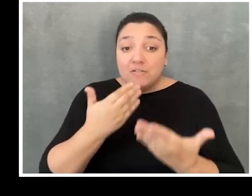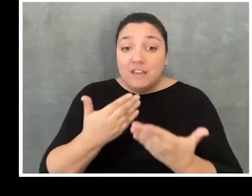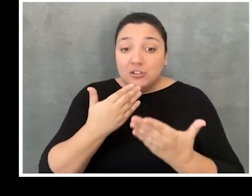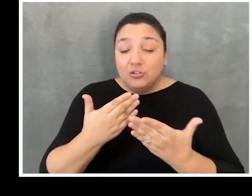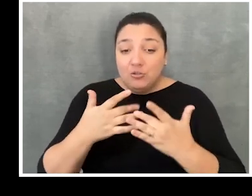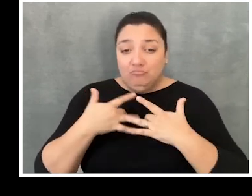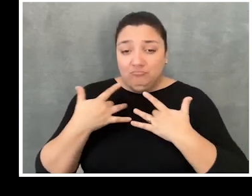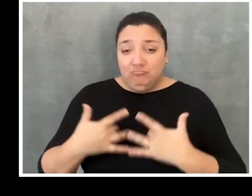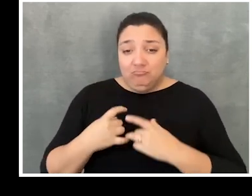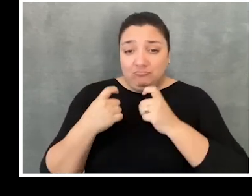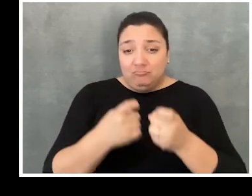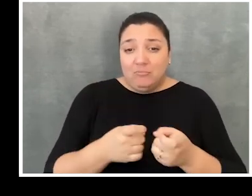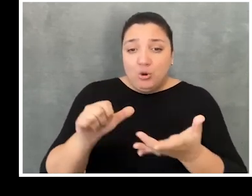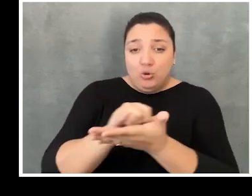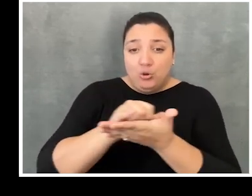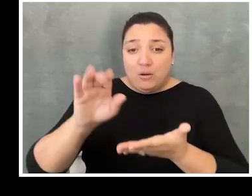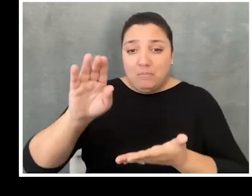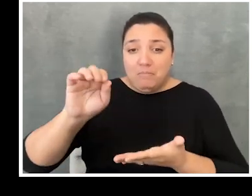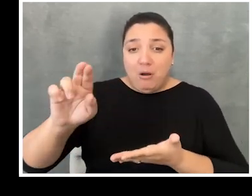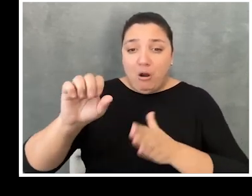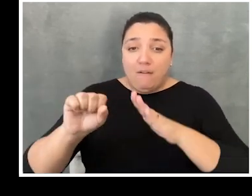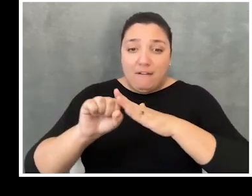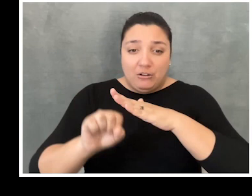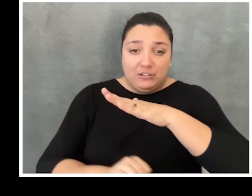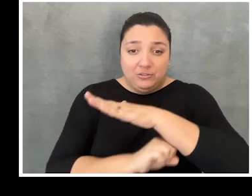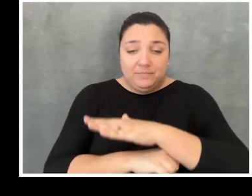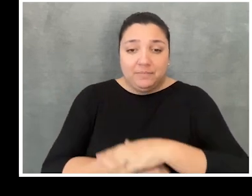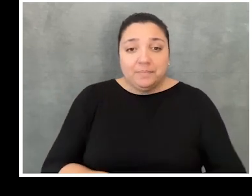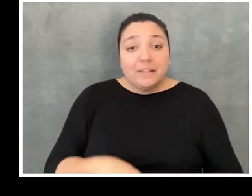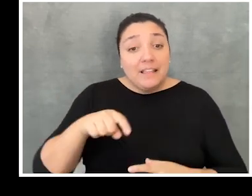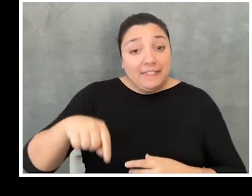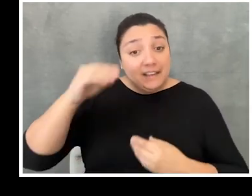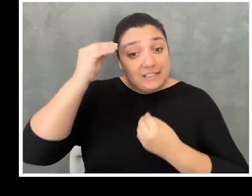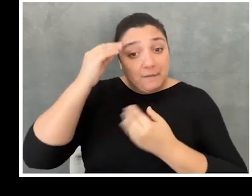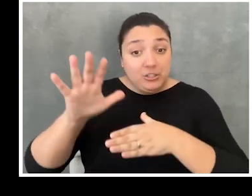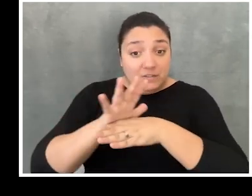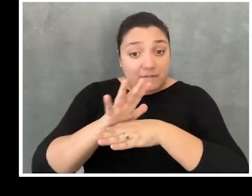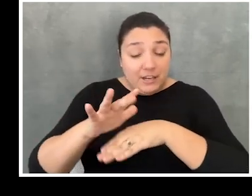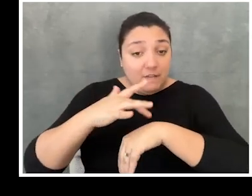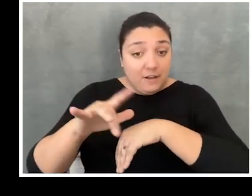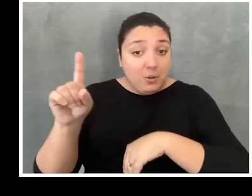to a generous grant from the New York Bar Foundation. [Katrin] The video for this episode is available